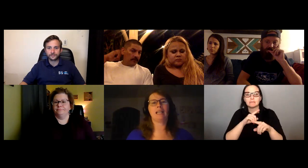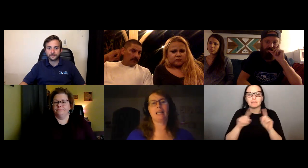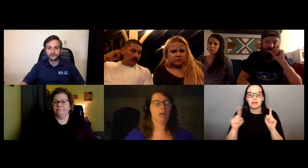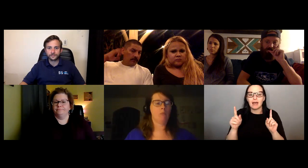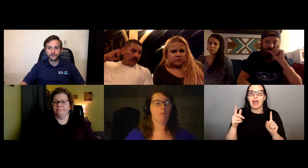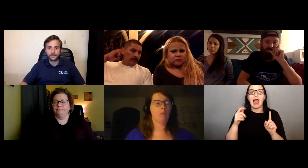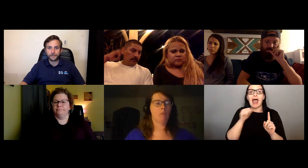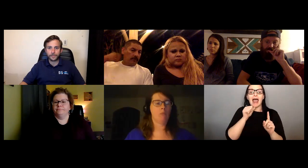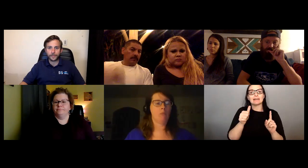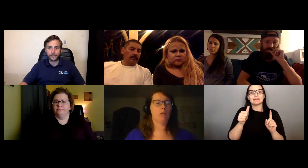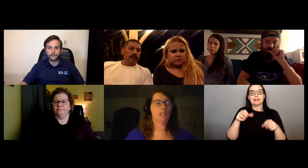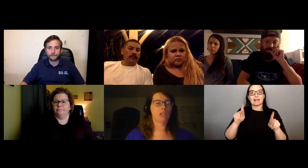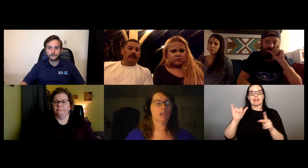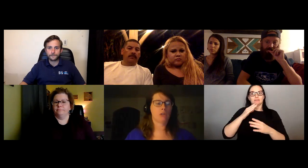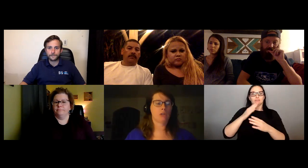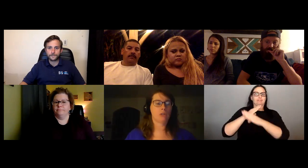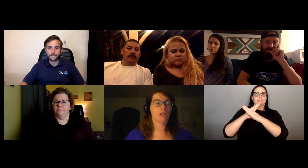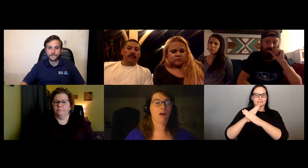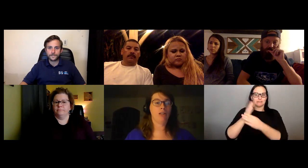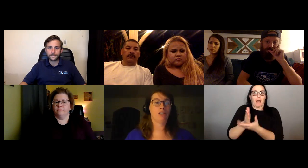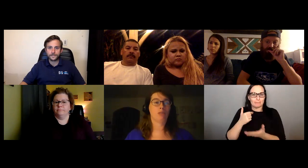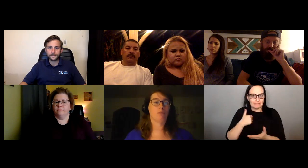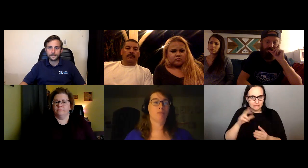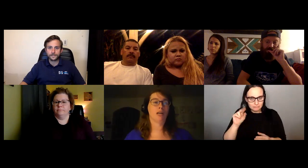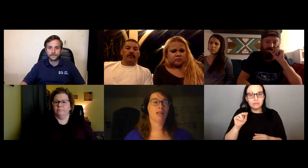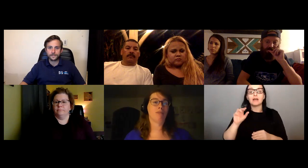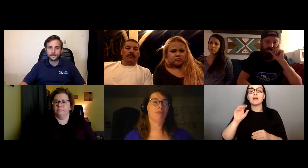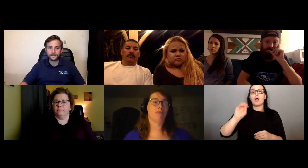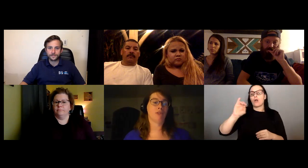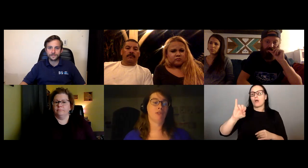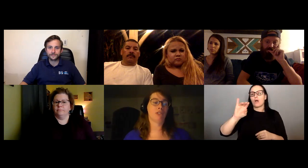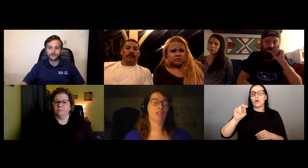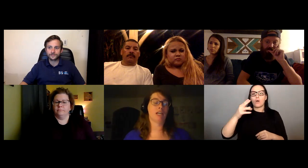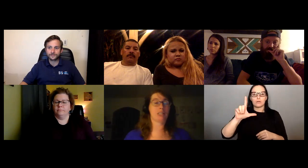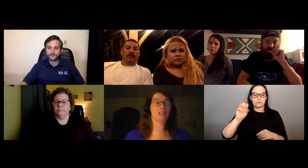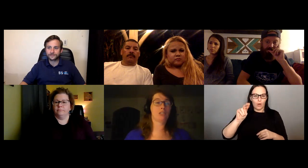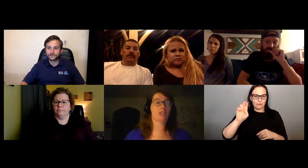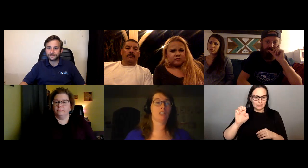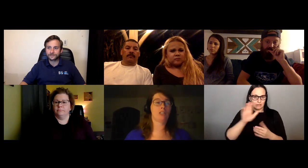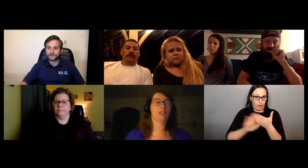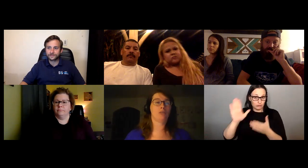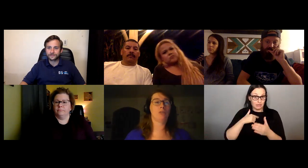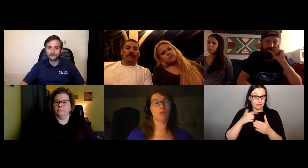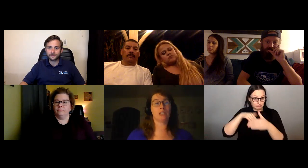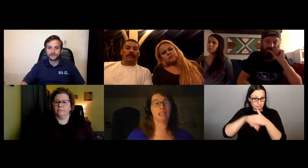that stop me when i started ohlone college